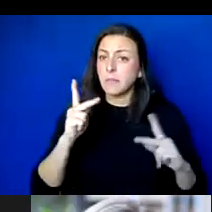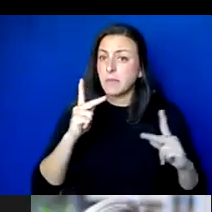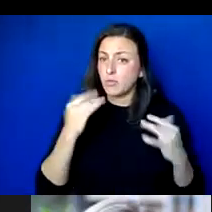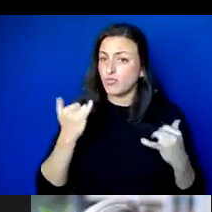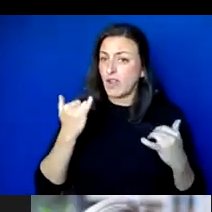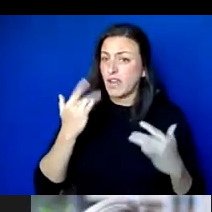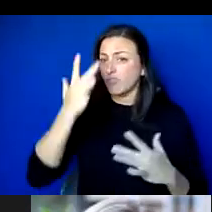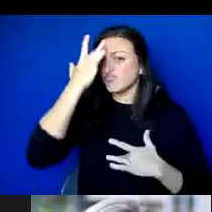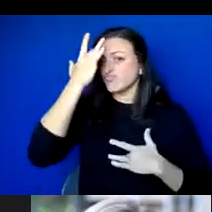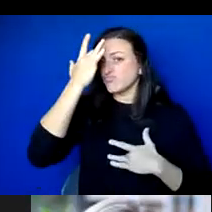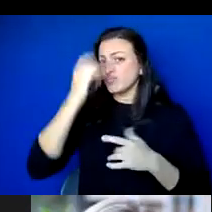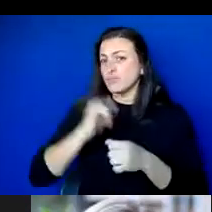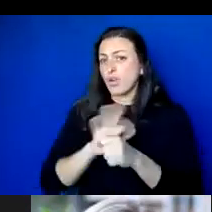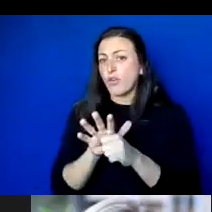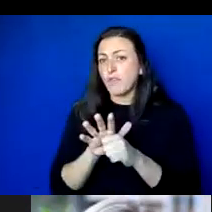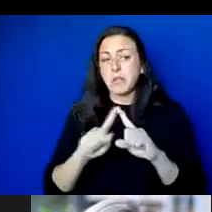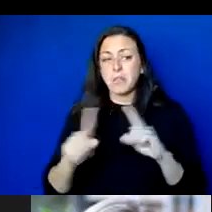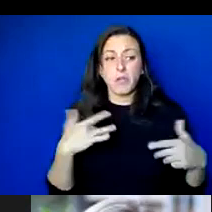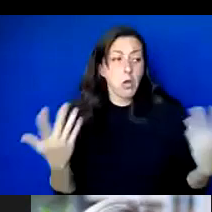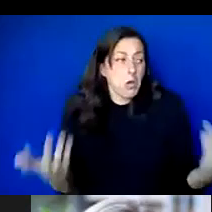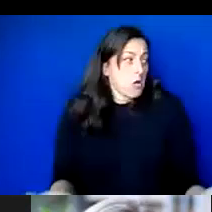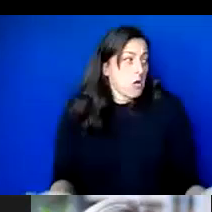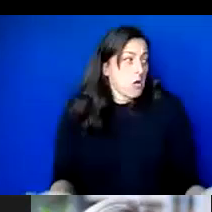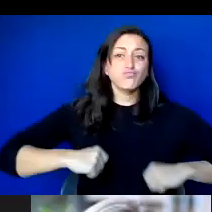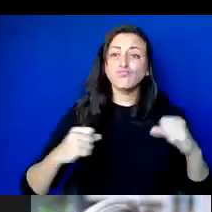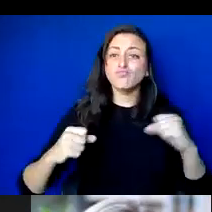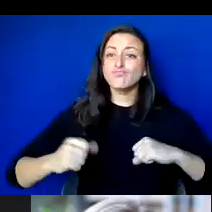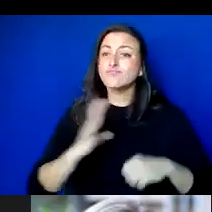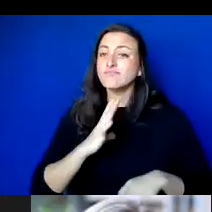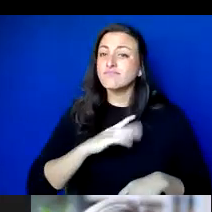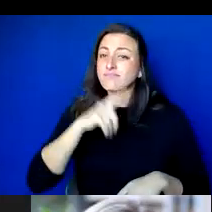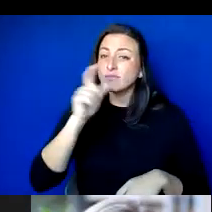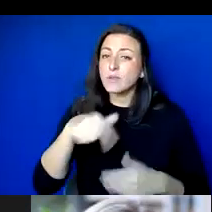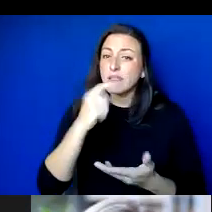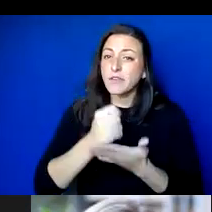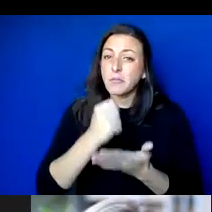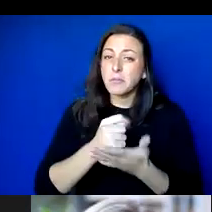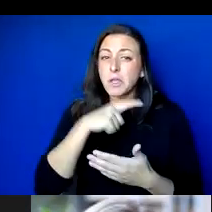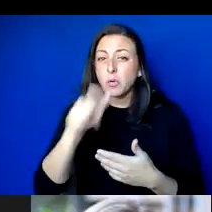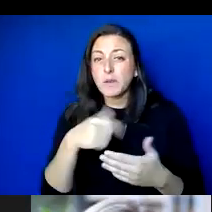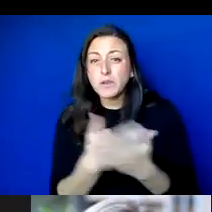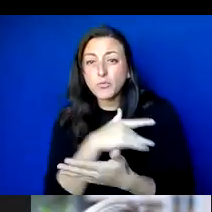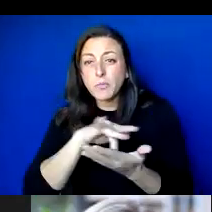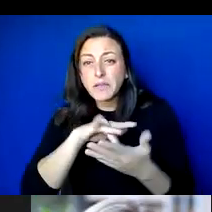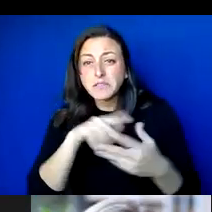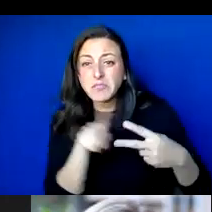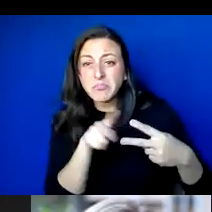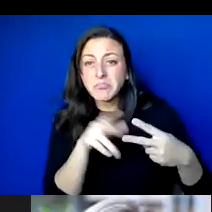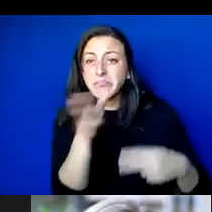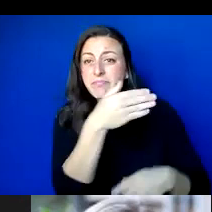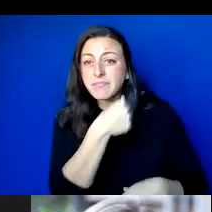better and decide not to undergo therapy. There are um some questions around the science